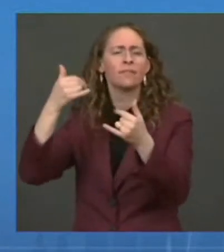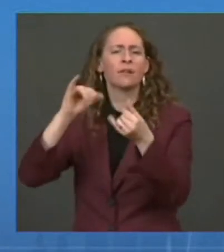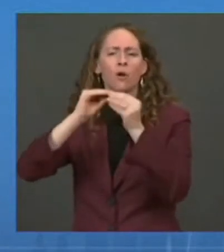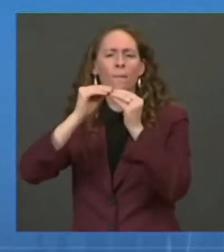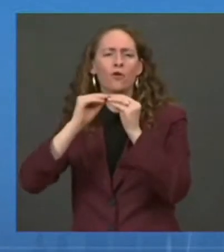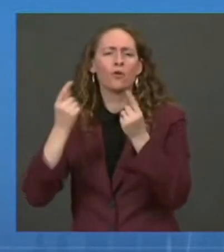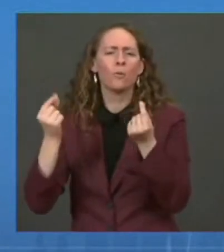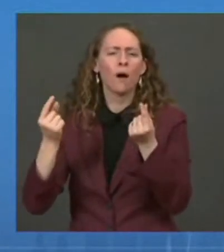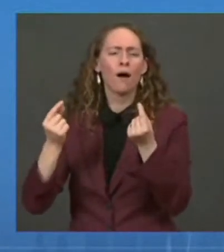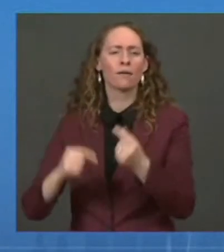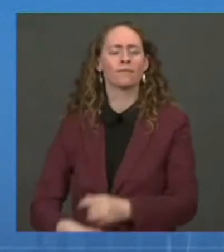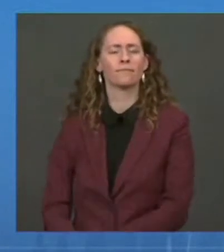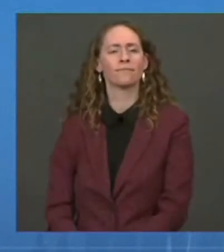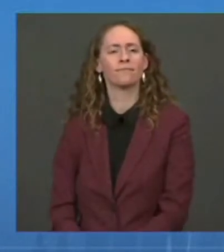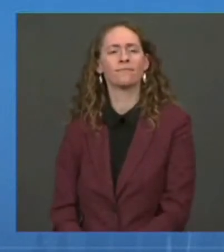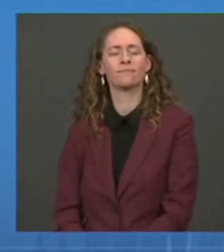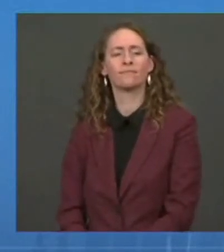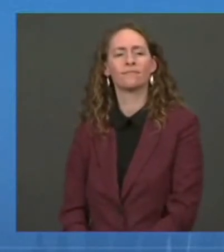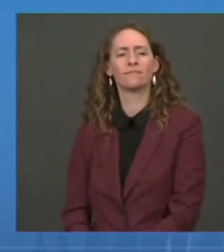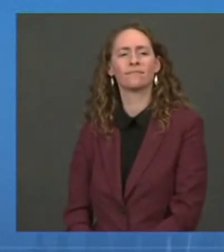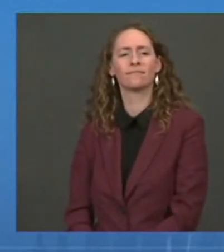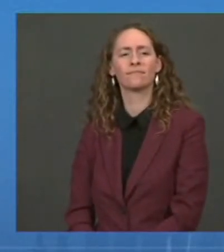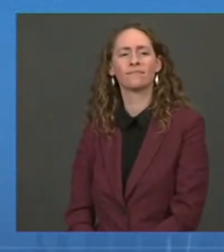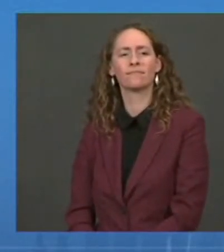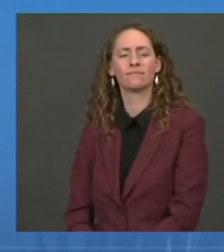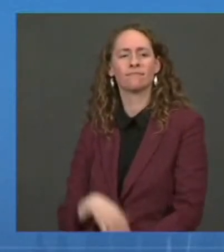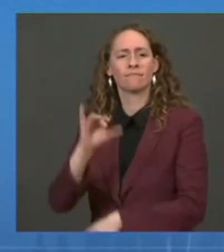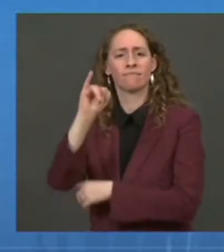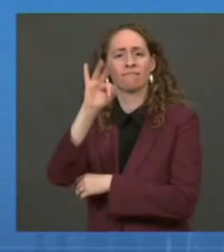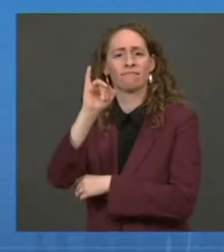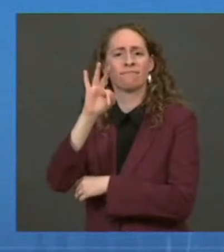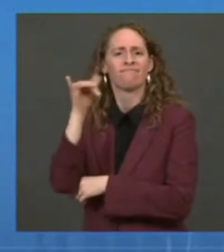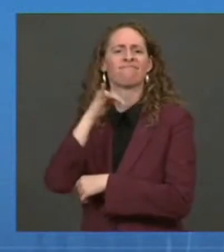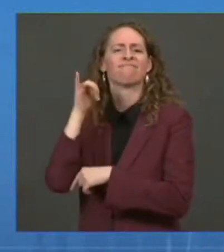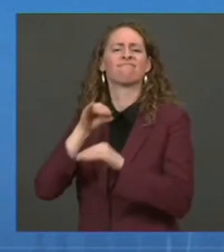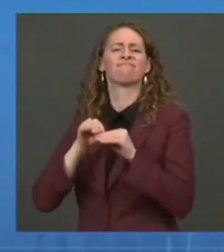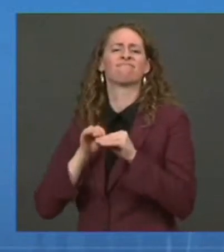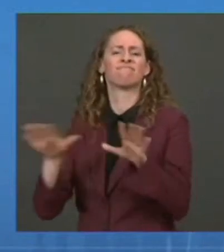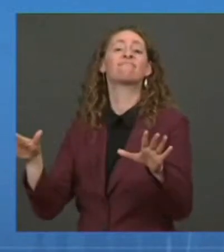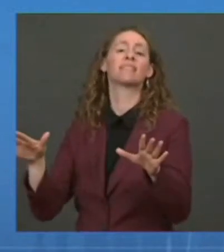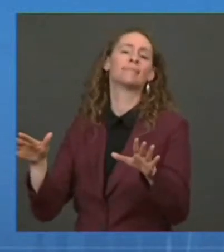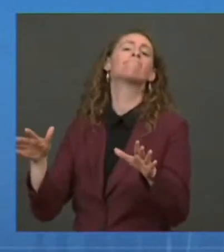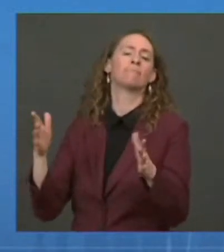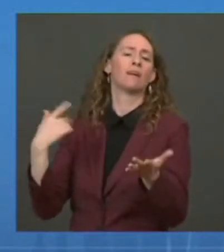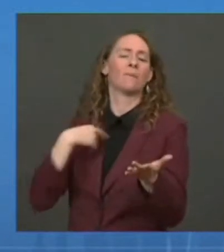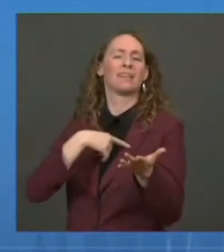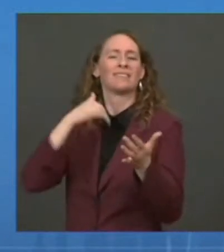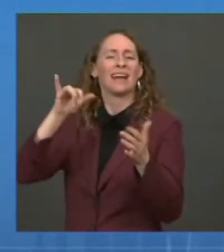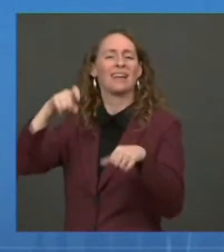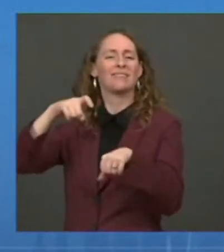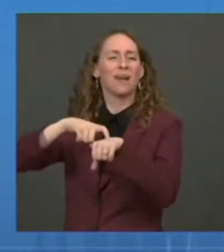PERCENTAGE OF THE ISOLATES THAT